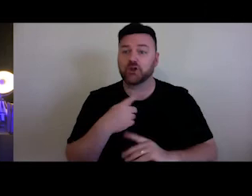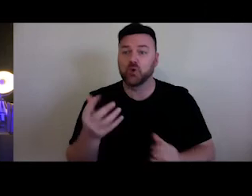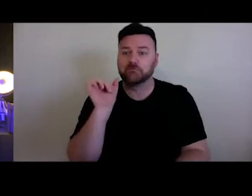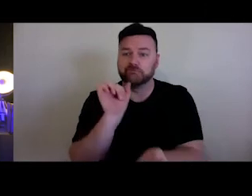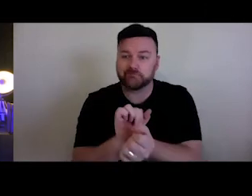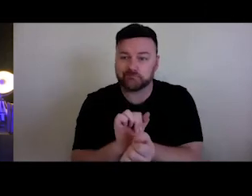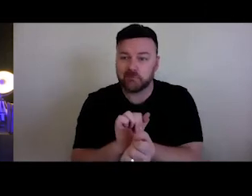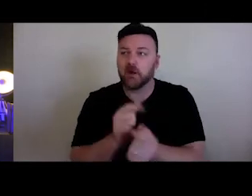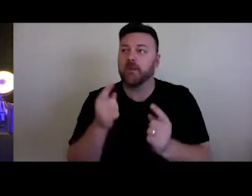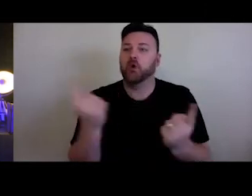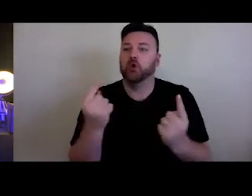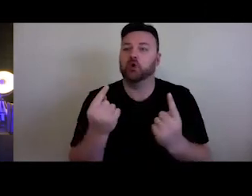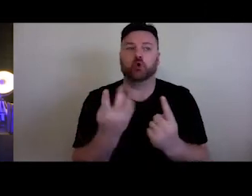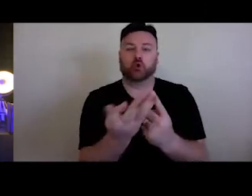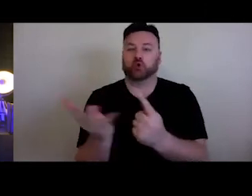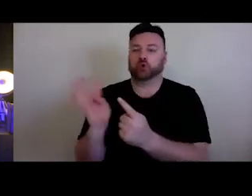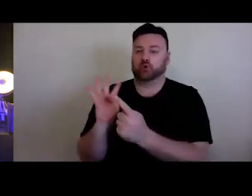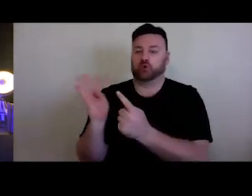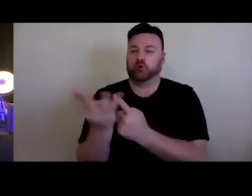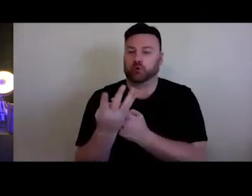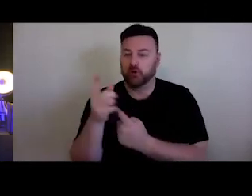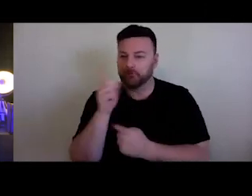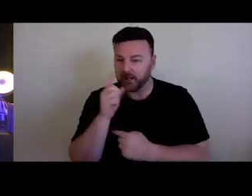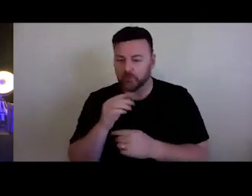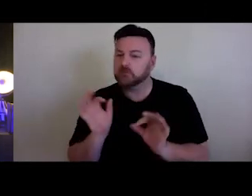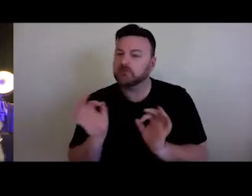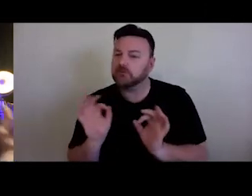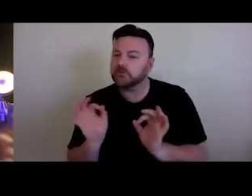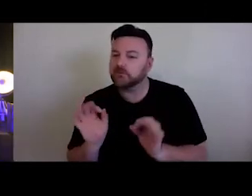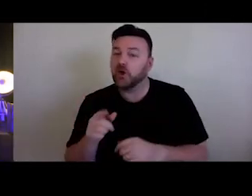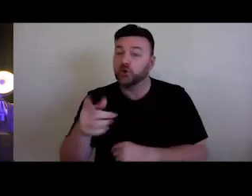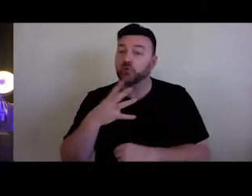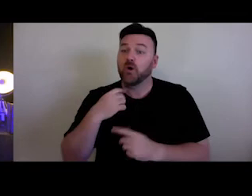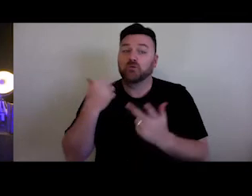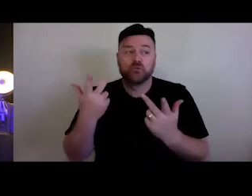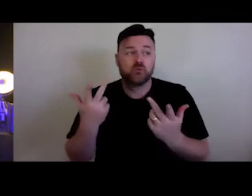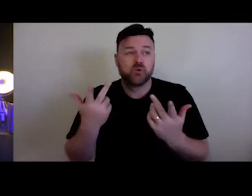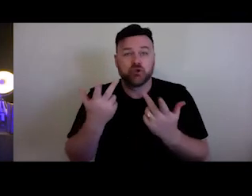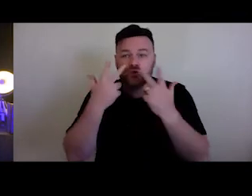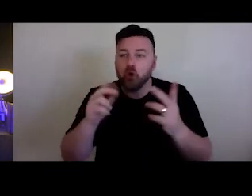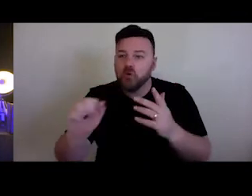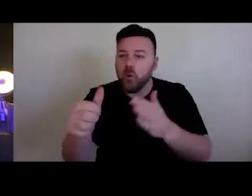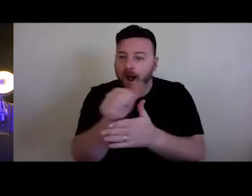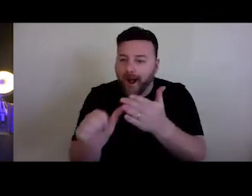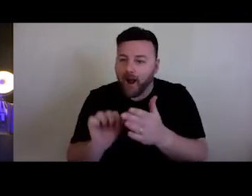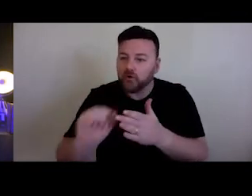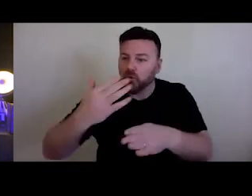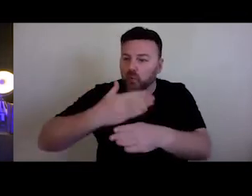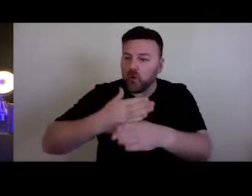around you. So instead of just bringing your art or your work to people just in the area, you can now bring your art and your work to